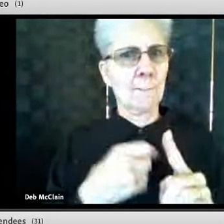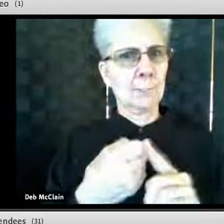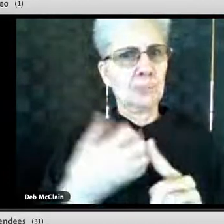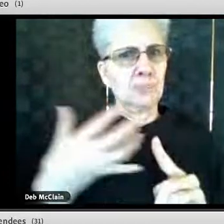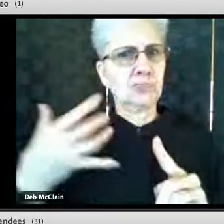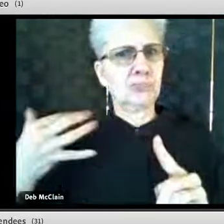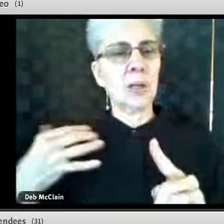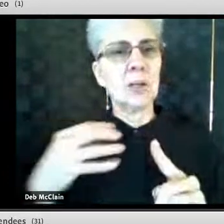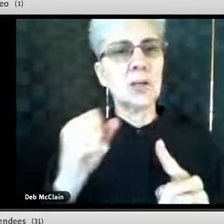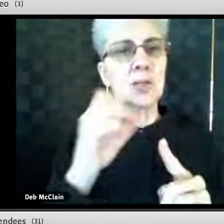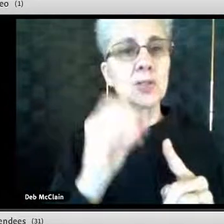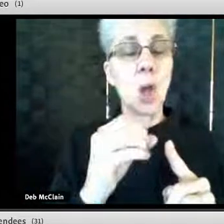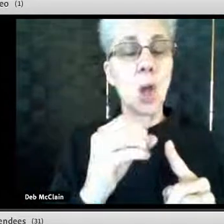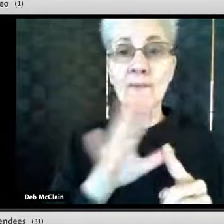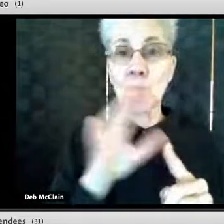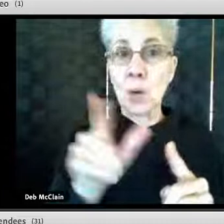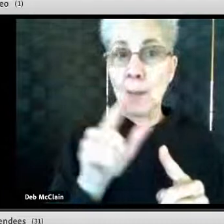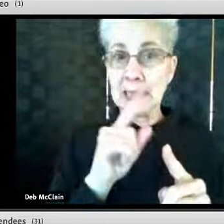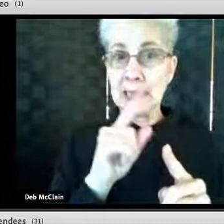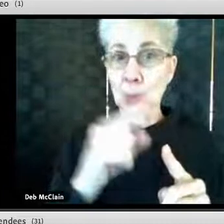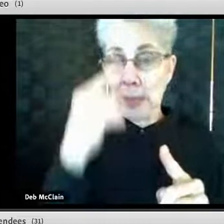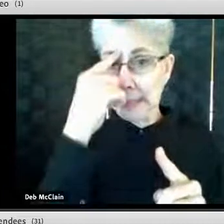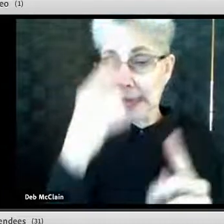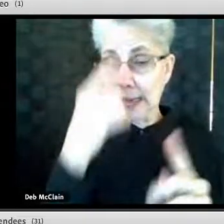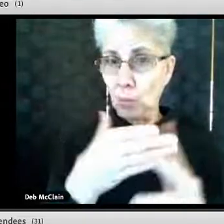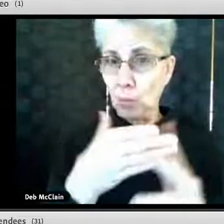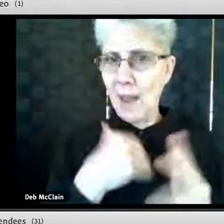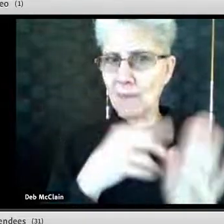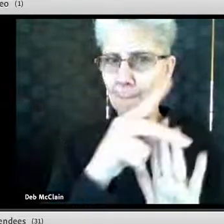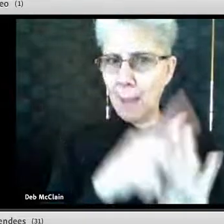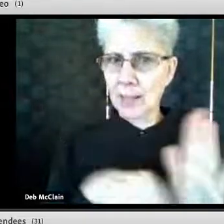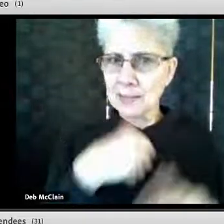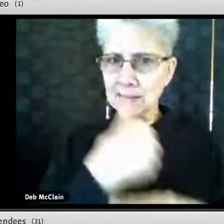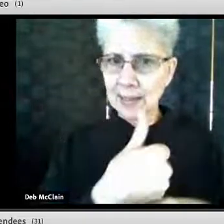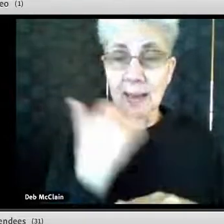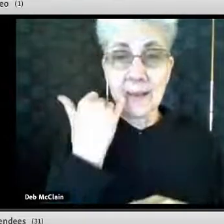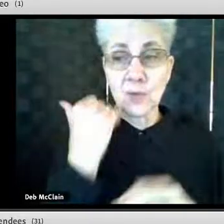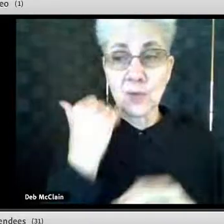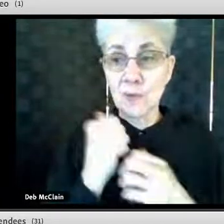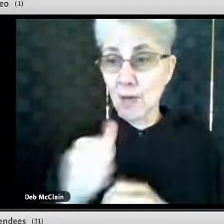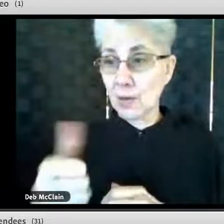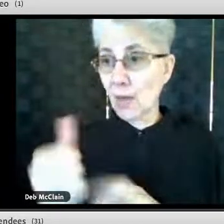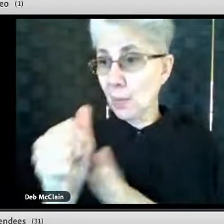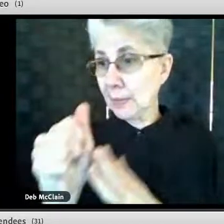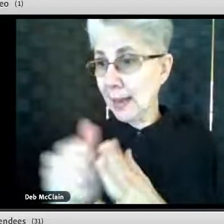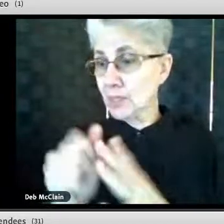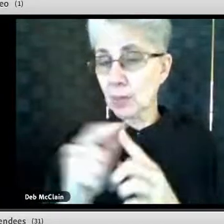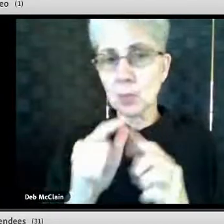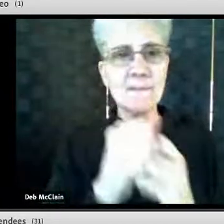You can follow. You know, if you're following, your library really needs to think through and have a policy if you're following other accounts,